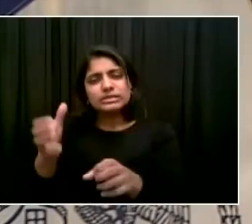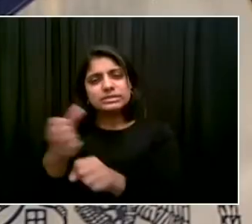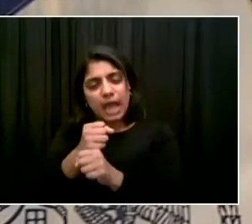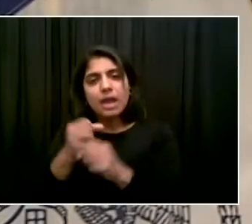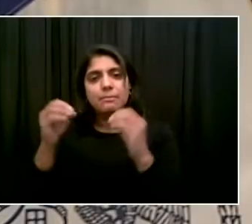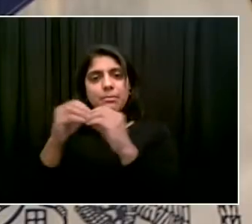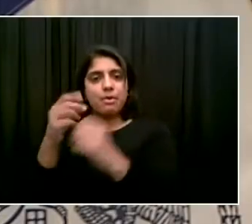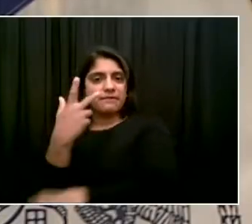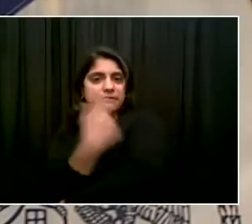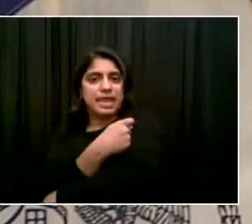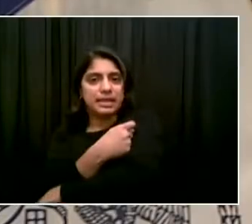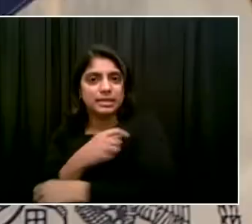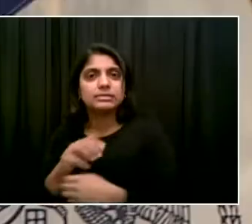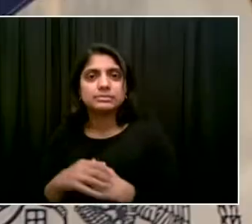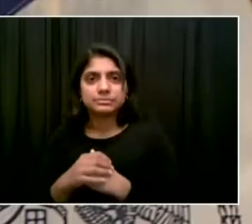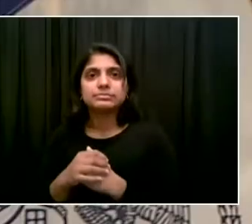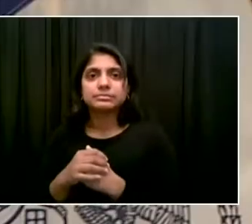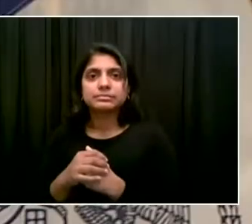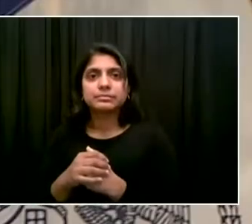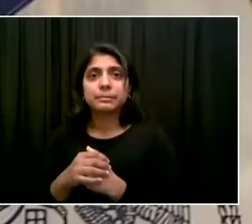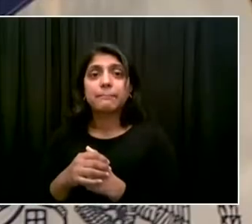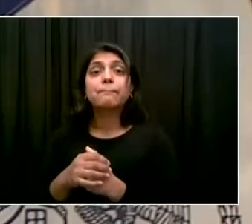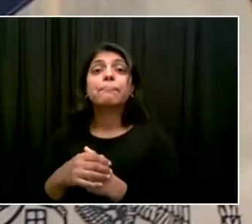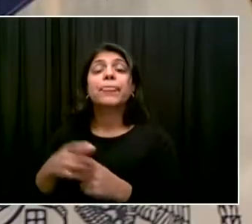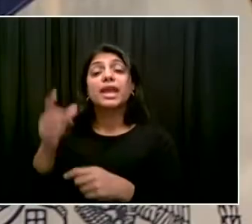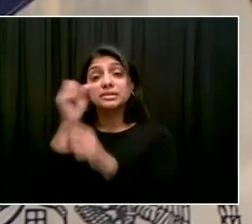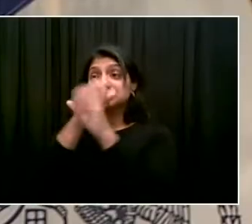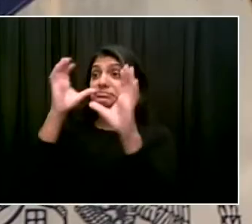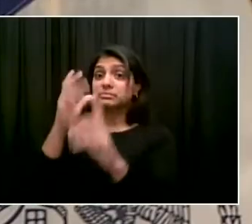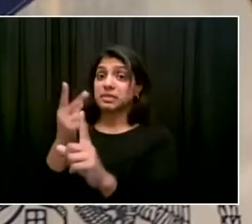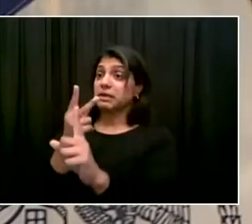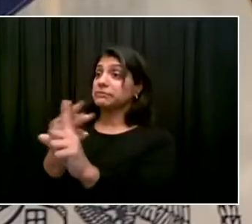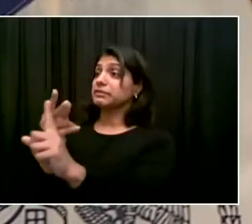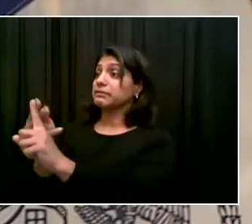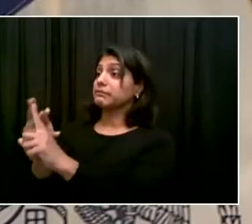MAXIMIZ E VACCINATION AND WE UNDERSTAND VACCINATION IS IN AN OVERNIGHT